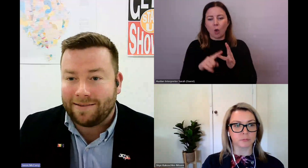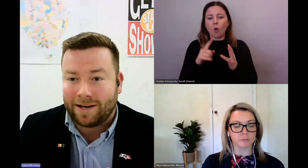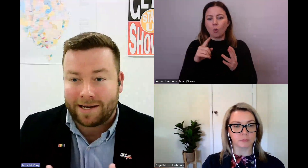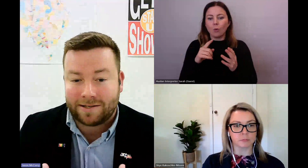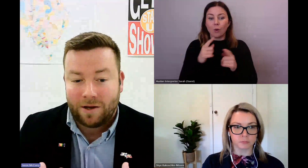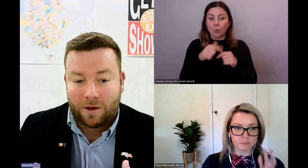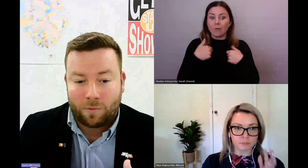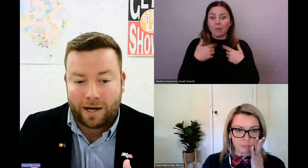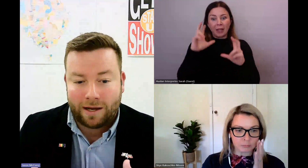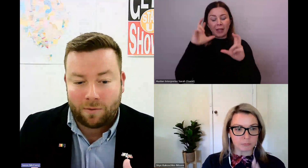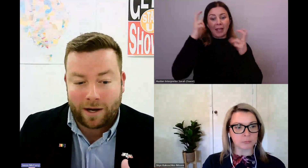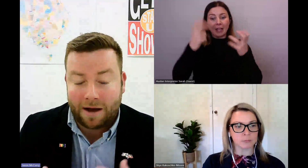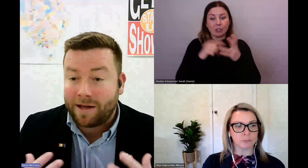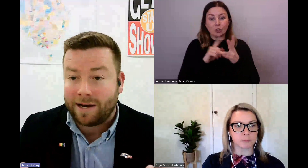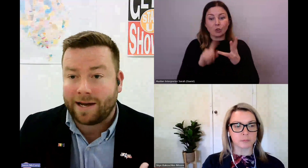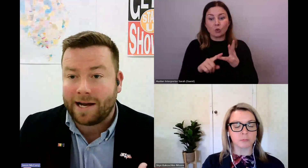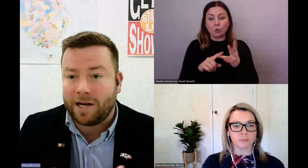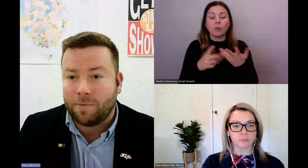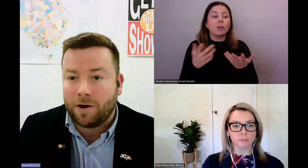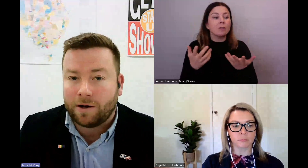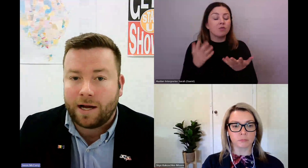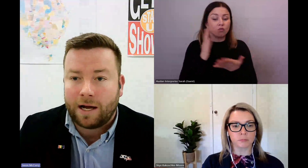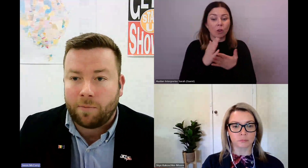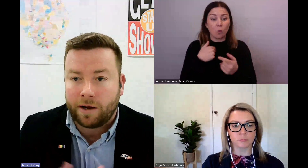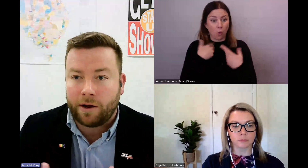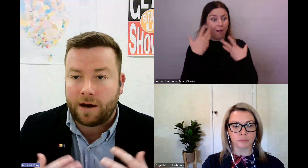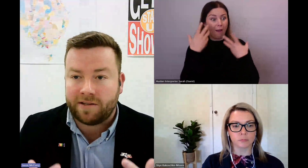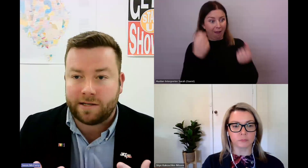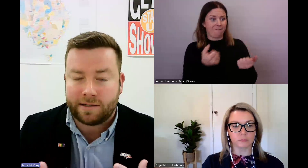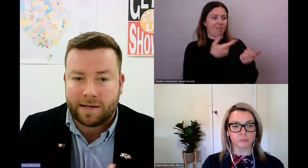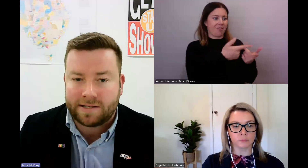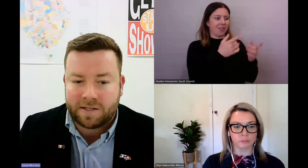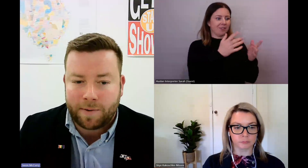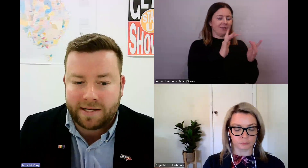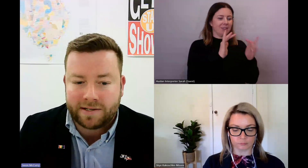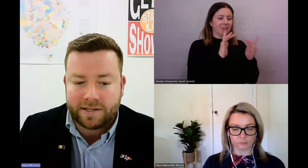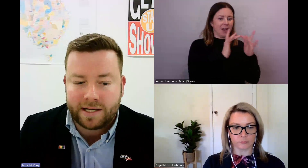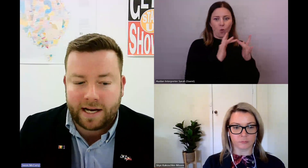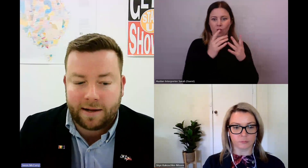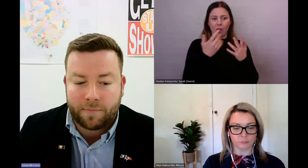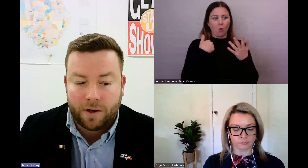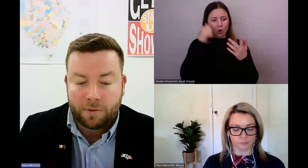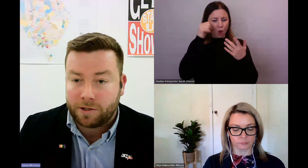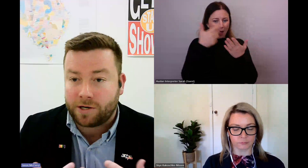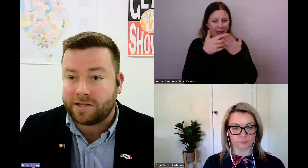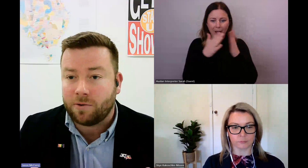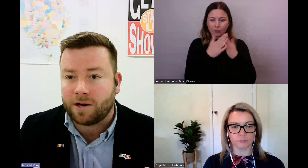to I guess, we have that engaged network, we know how to facilitate safe spaces, we're a trusted